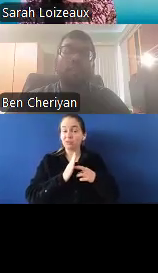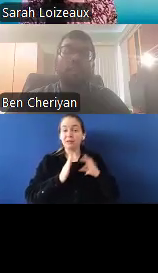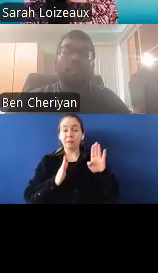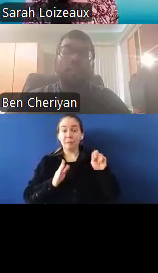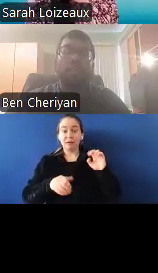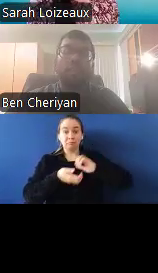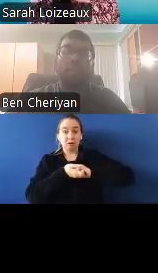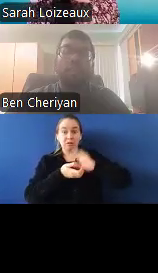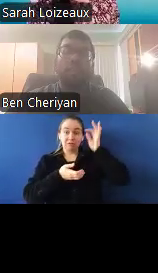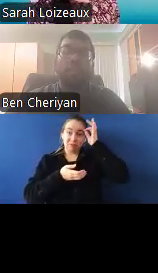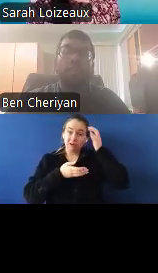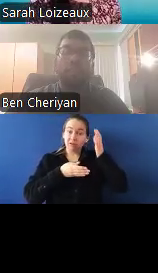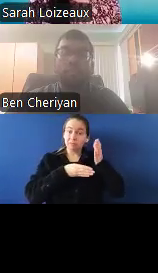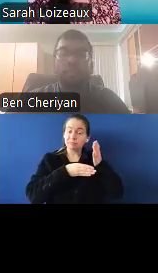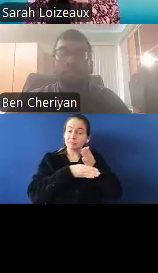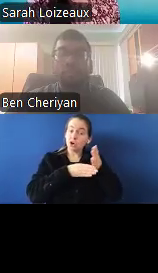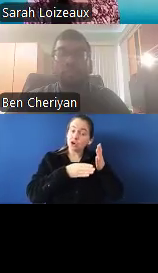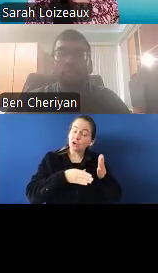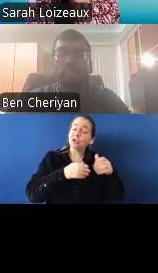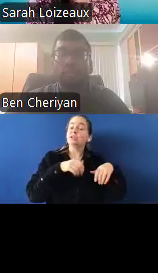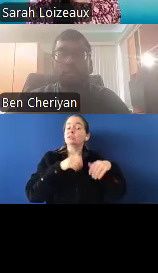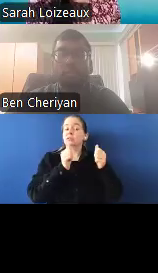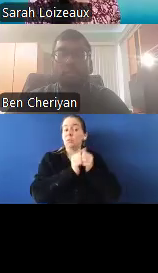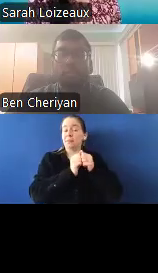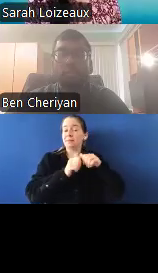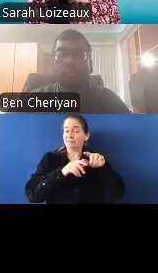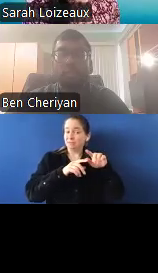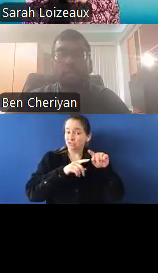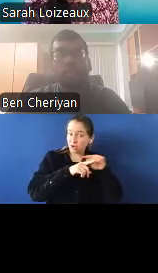including the Department of Labor's Employment and Training Administration, the US Department